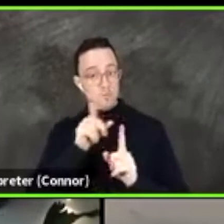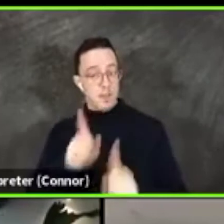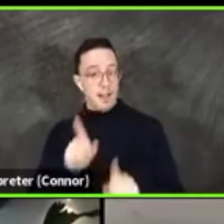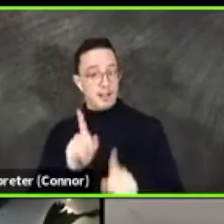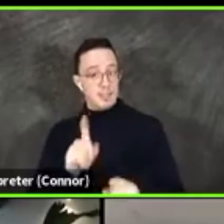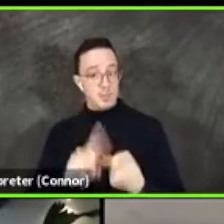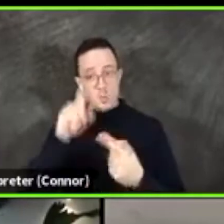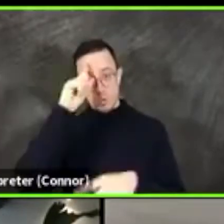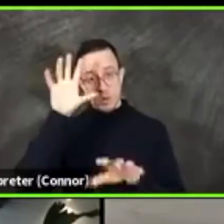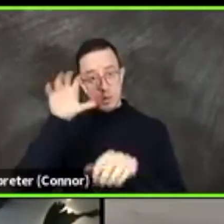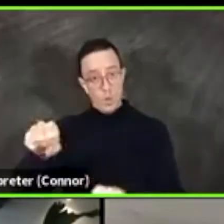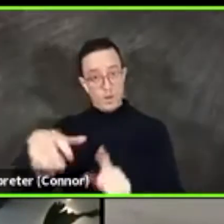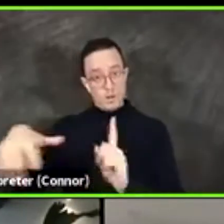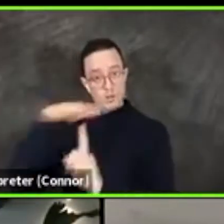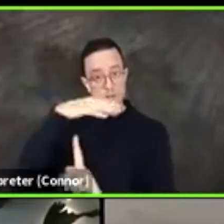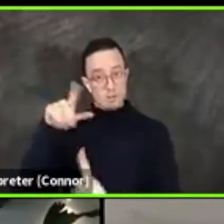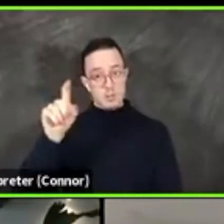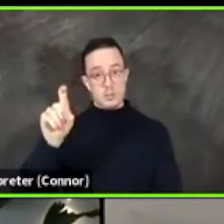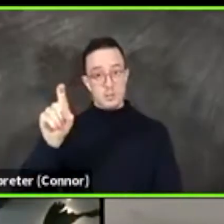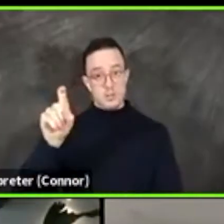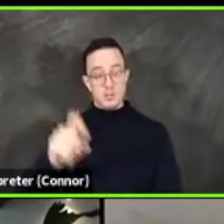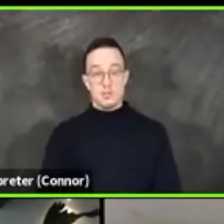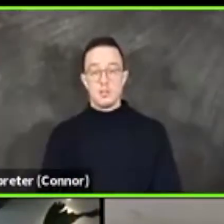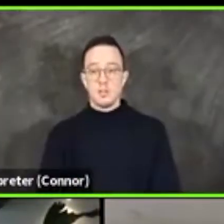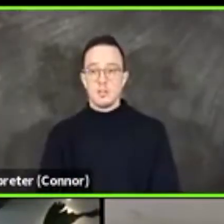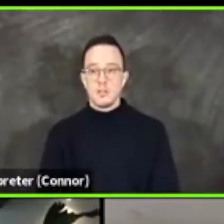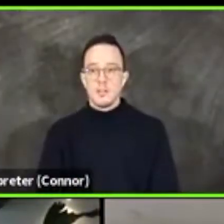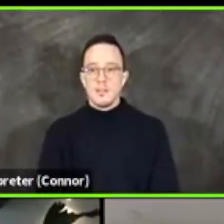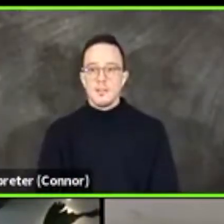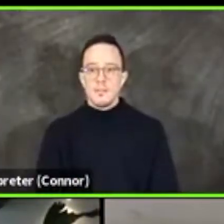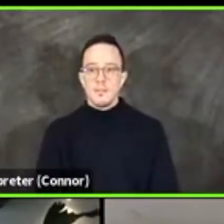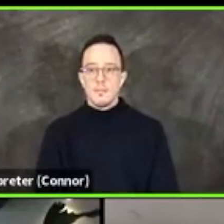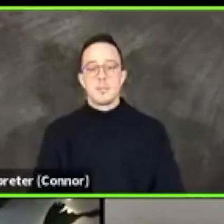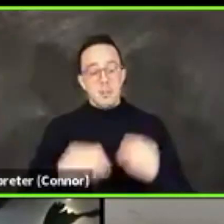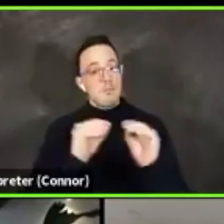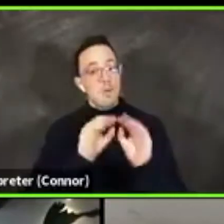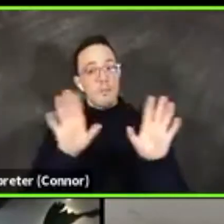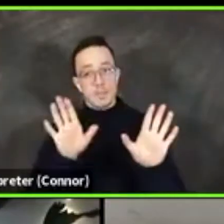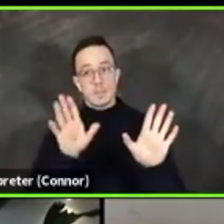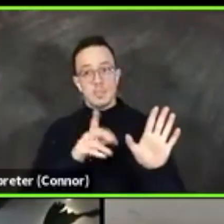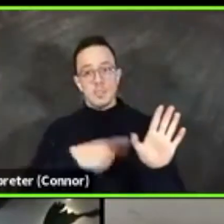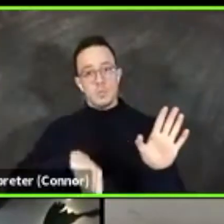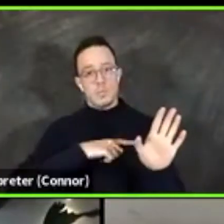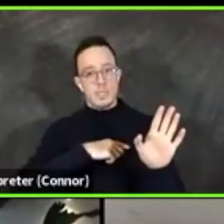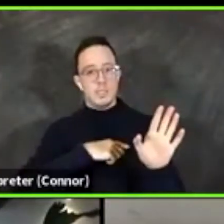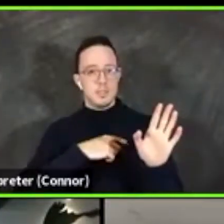CONDITIONS? AND, OBVIOUSLY, WE ARE -- MANY INDIGENOUS